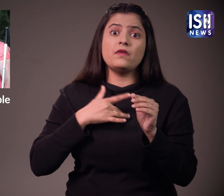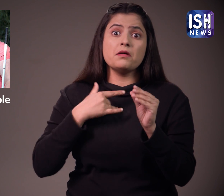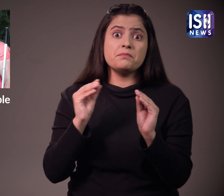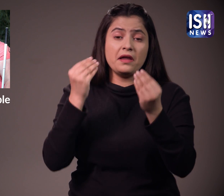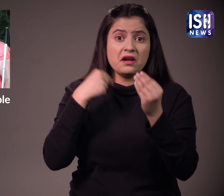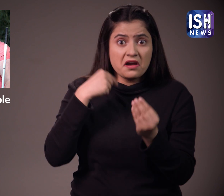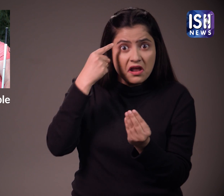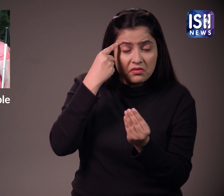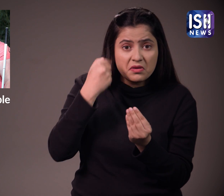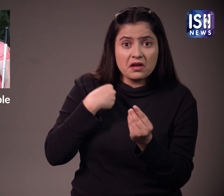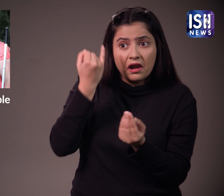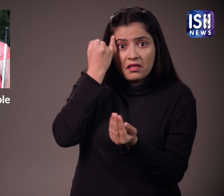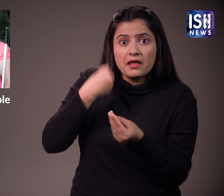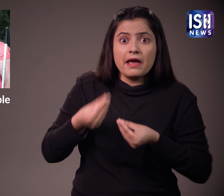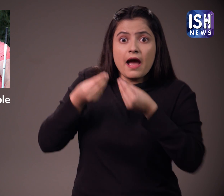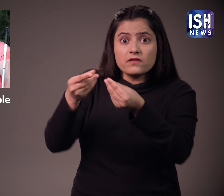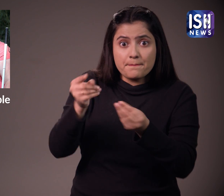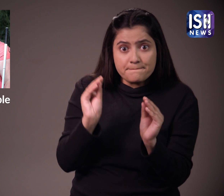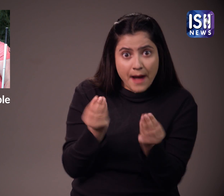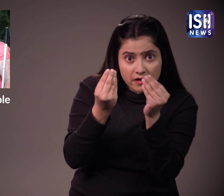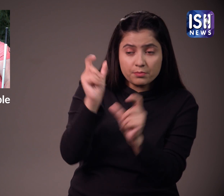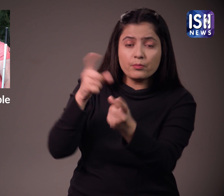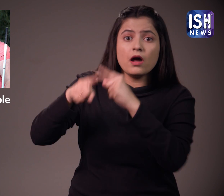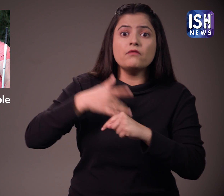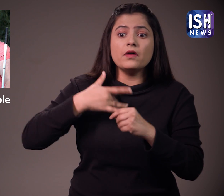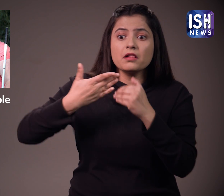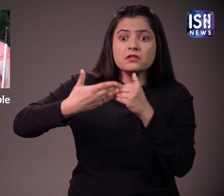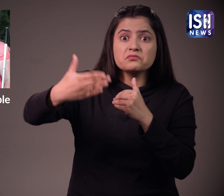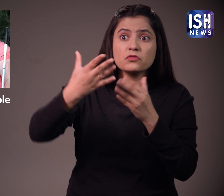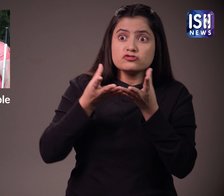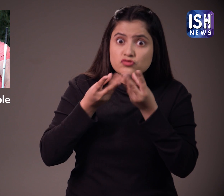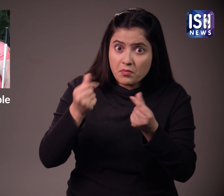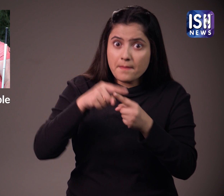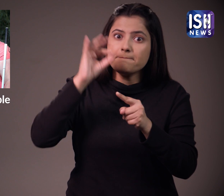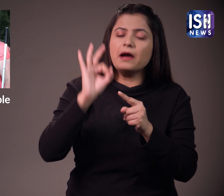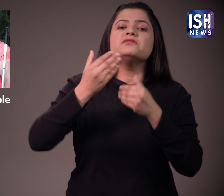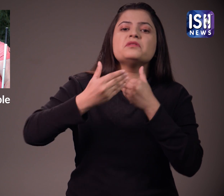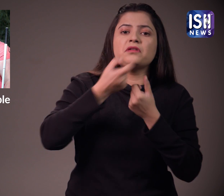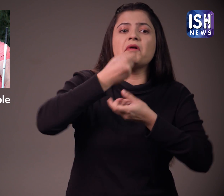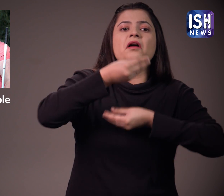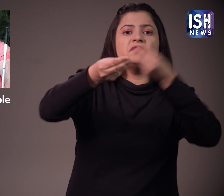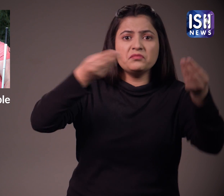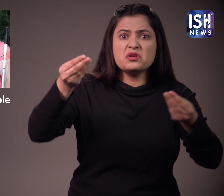The person might feel better that way. It was the doctor's suggestion and if successful, the method can be used for others.